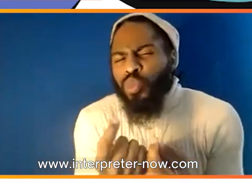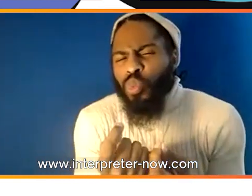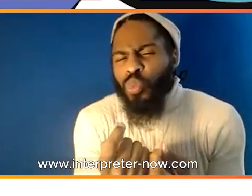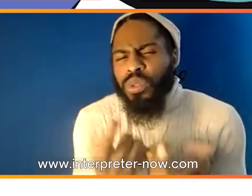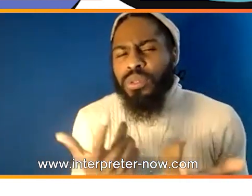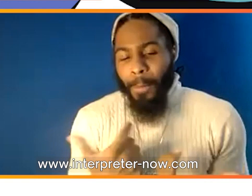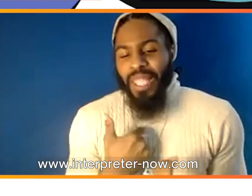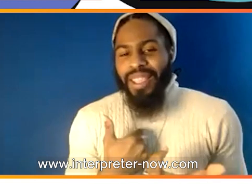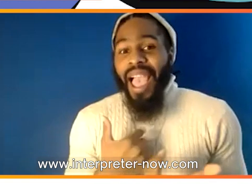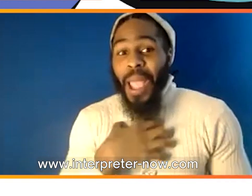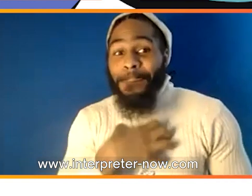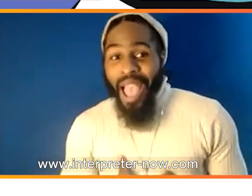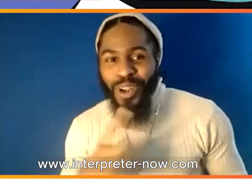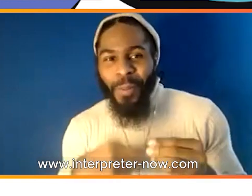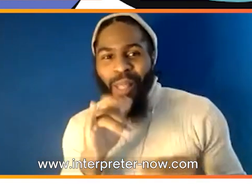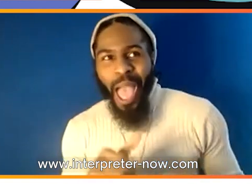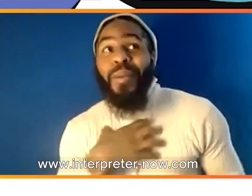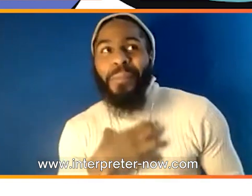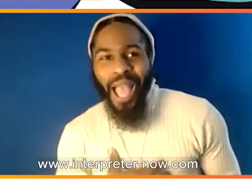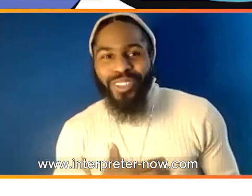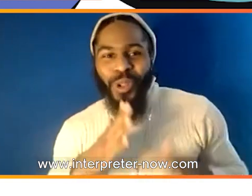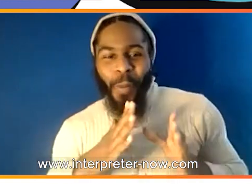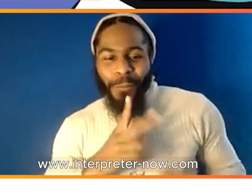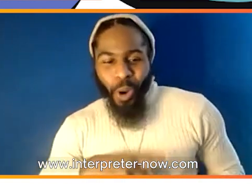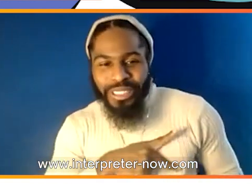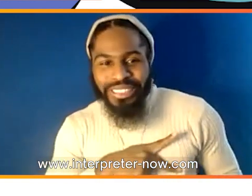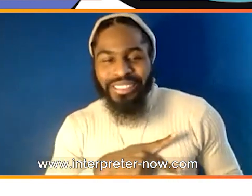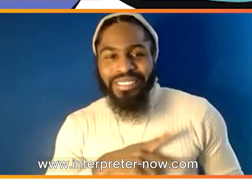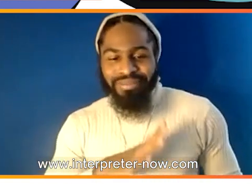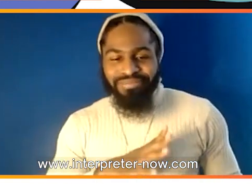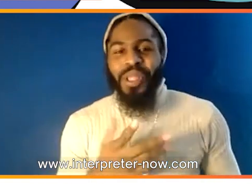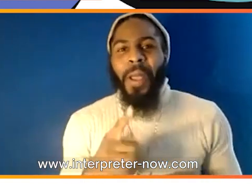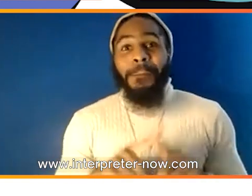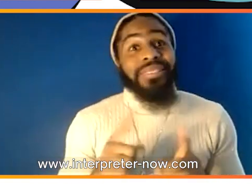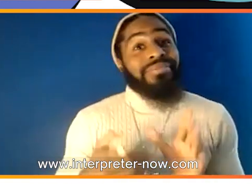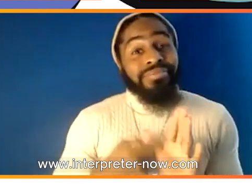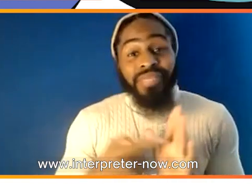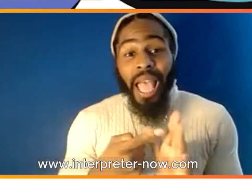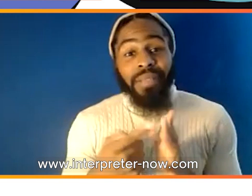feathers, full stop. I learned from my most recent employer, that there was probably some